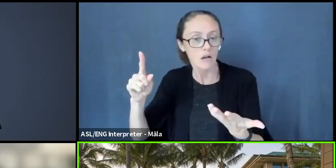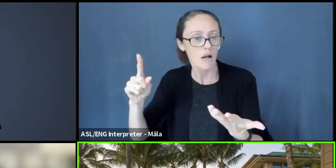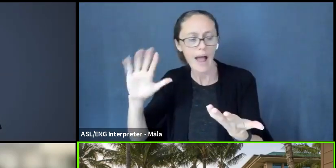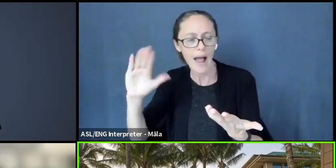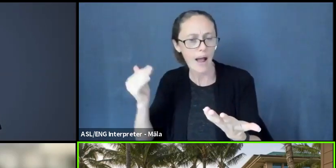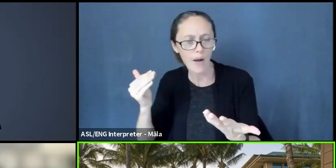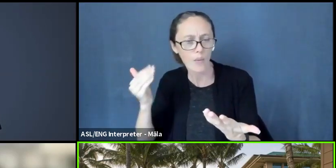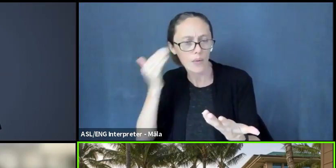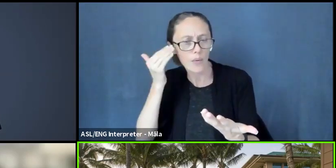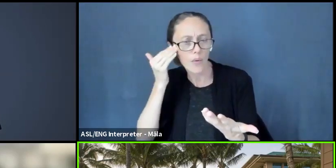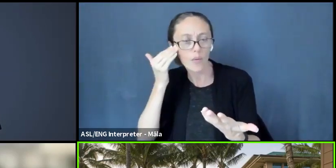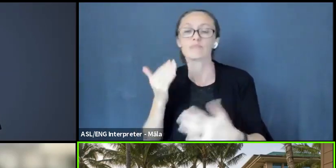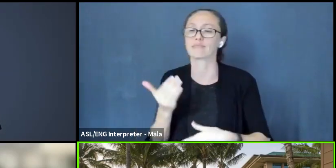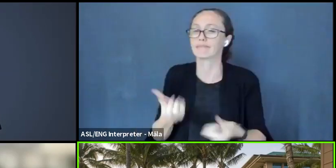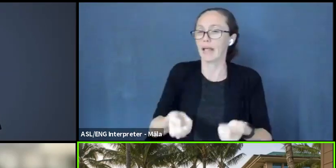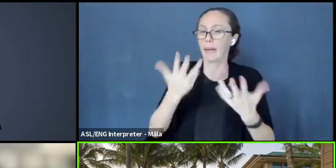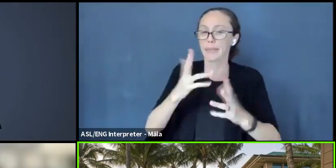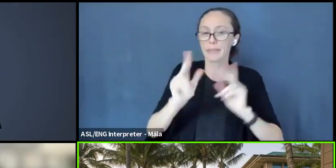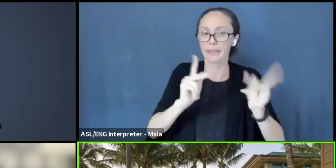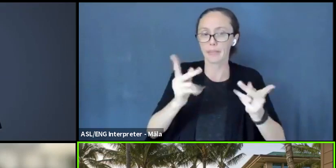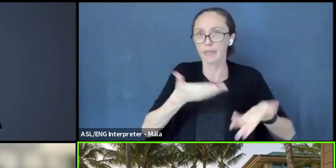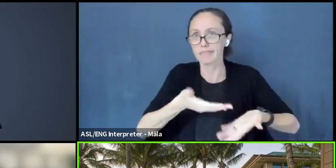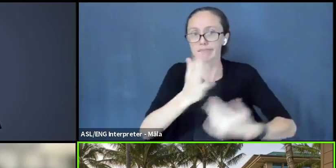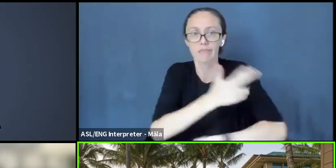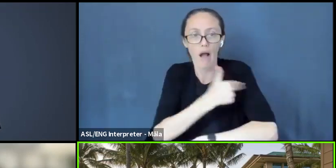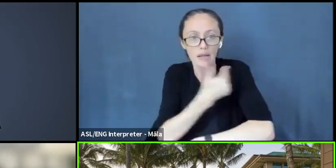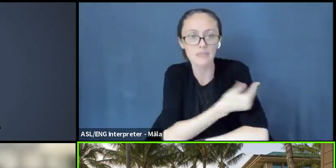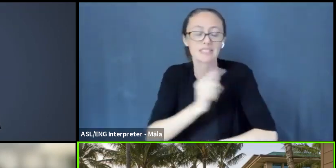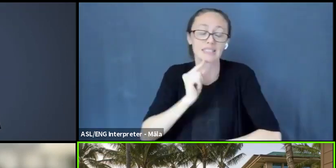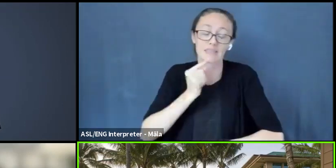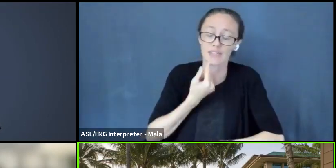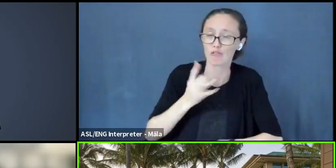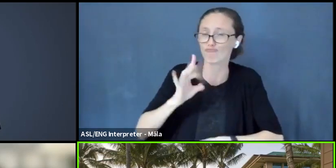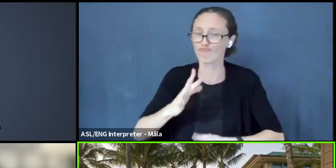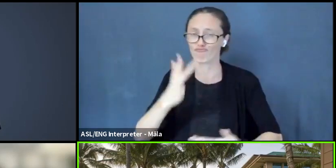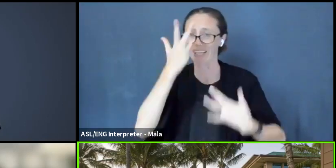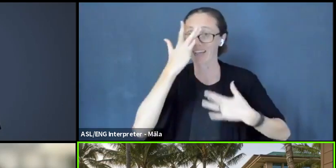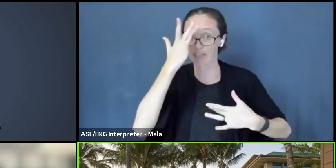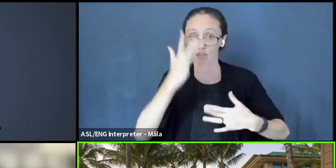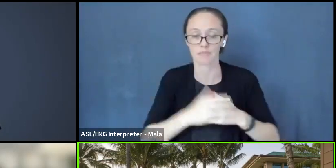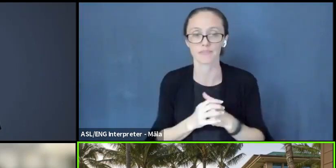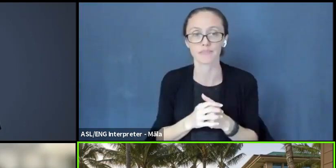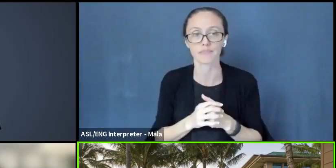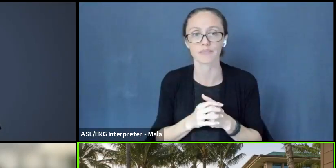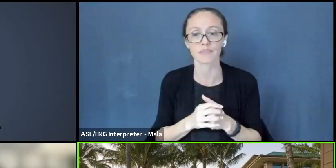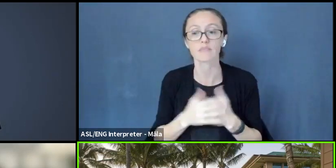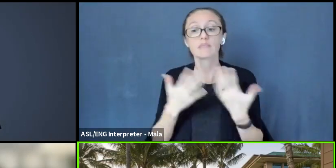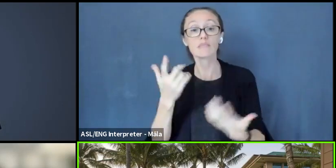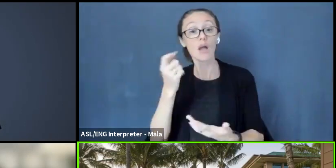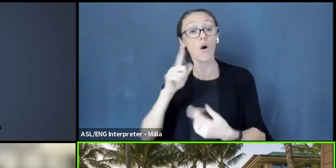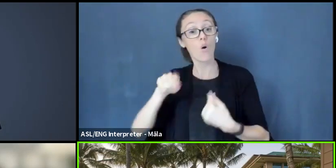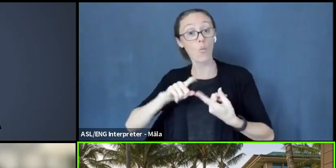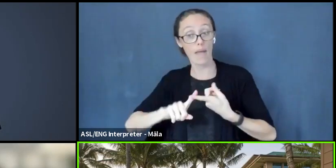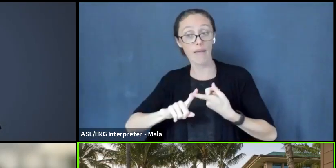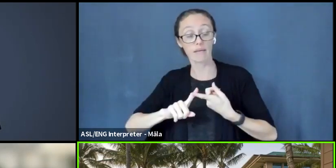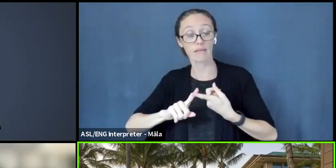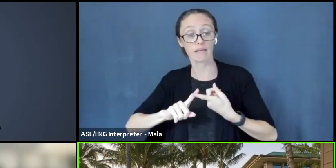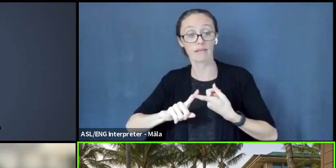primarily look at severe infections and hospitalizations, and when they have done tests, on antibody